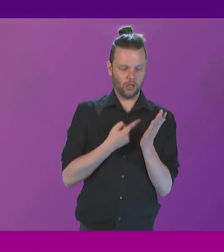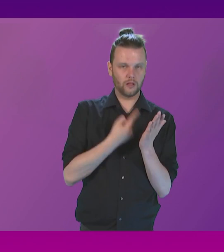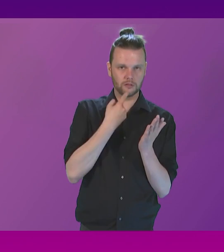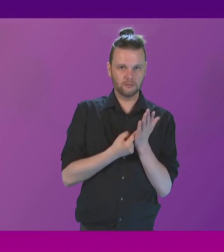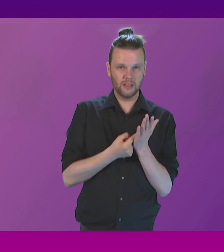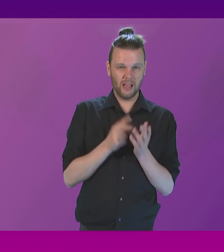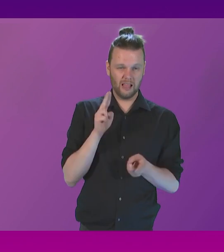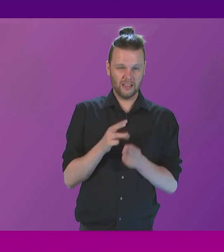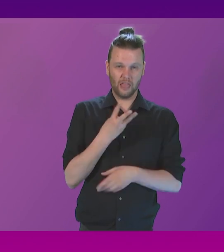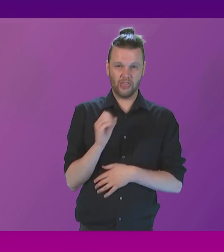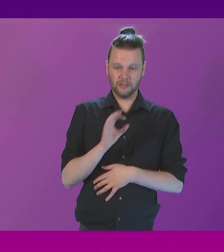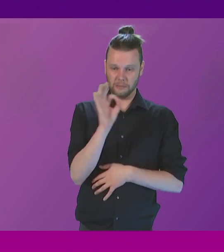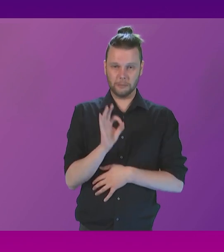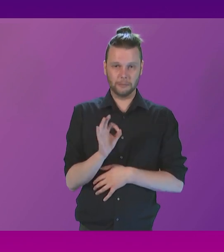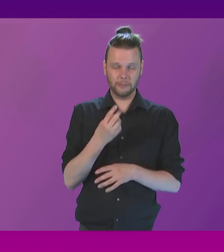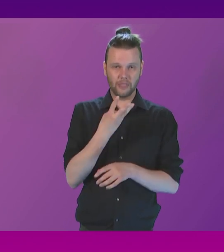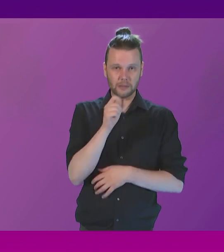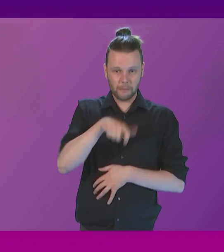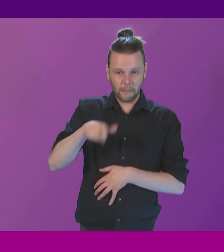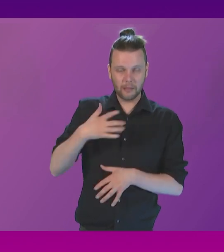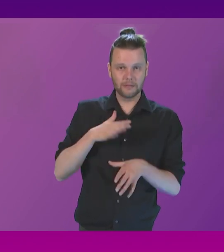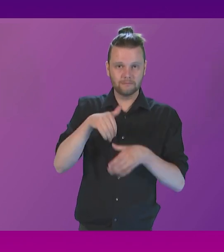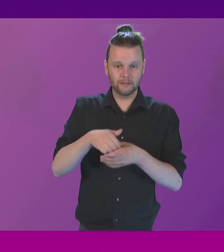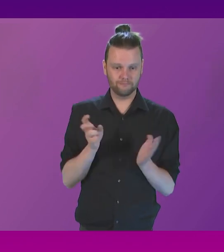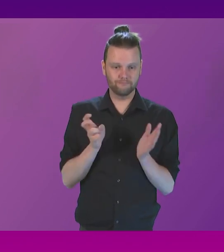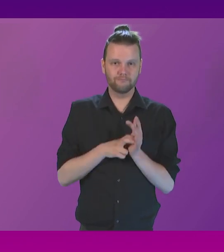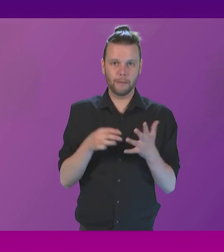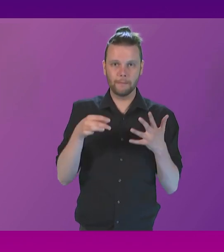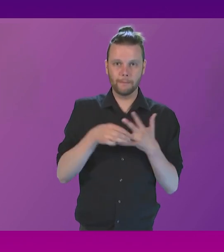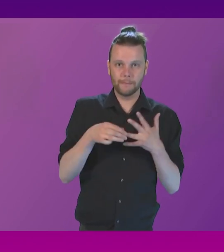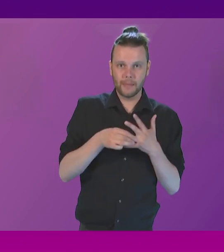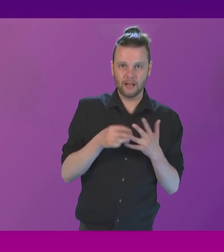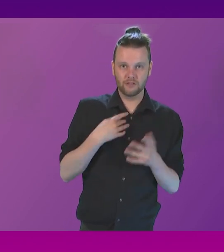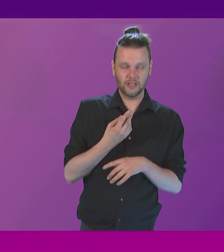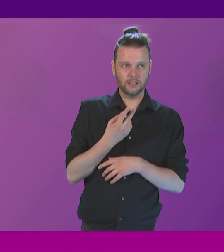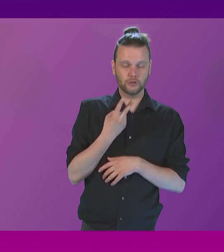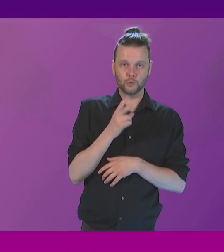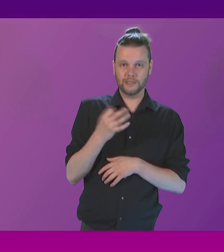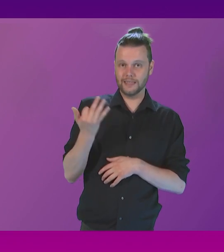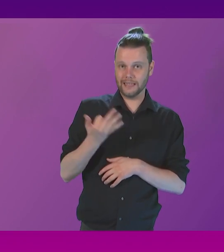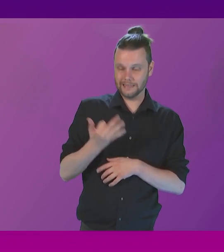than 30 people who were aged 16 and 17 entered into a registered marriage in 2019, which was